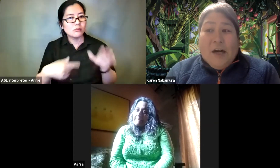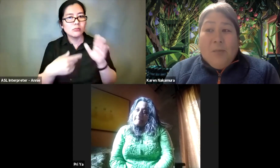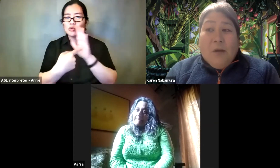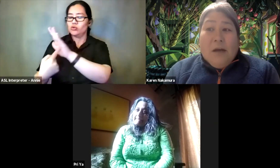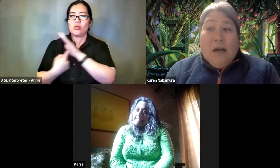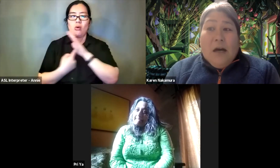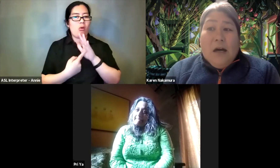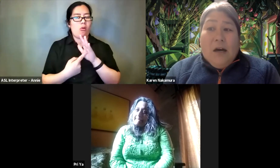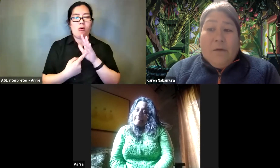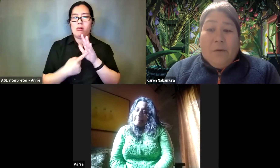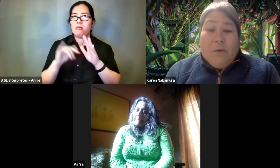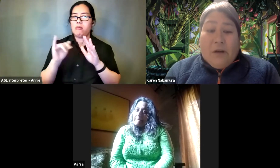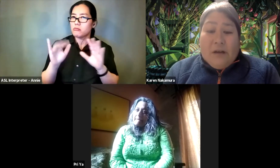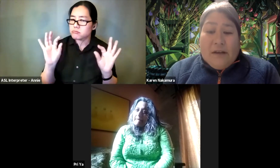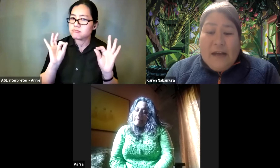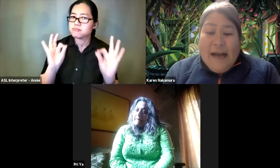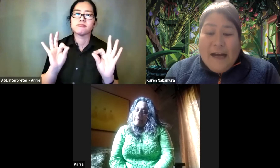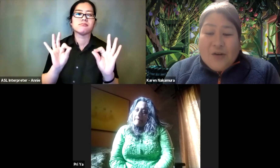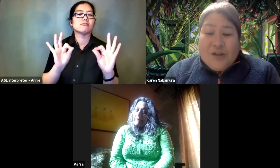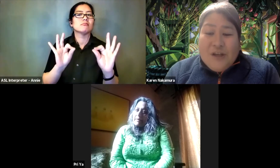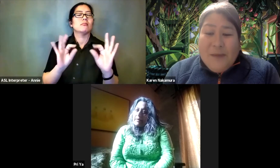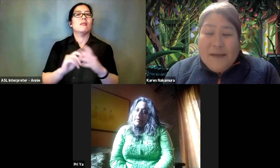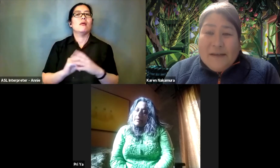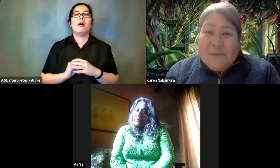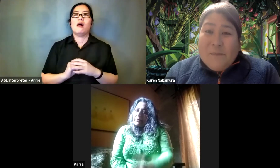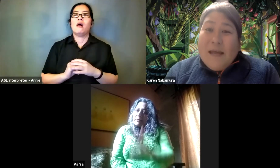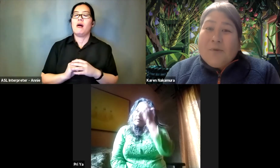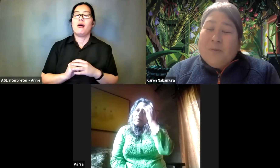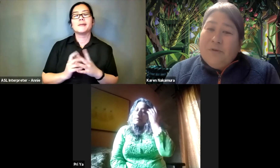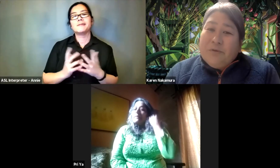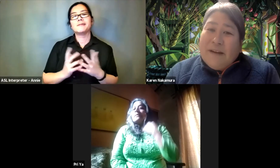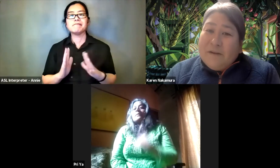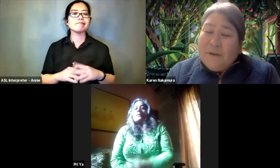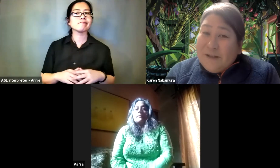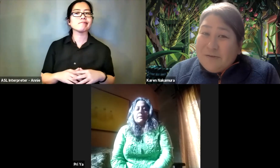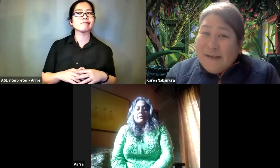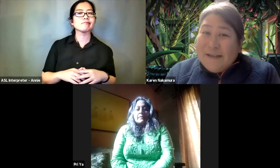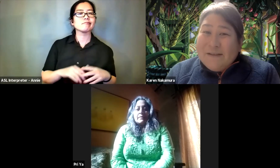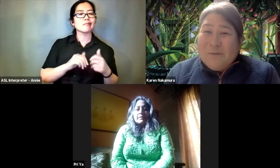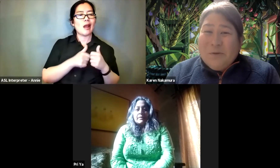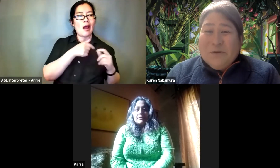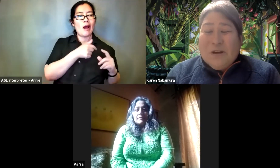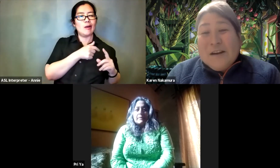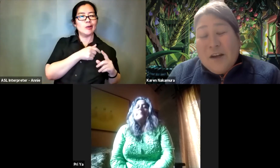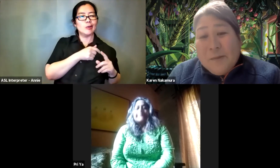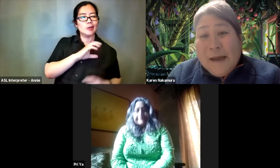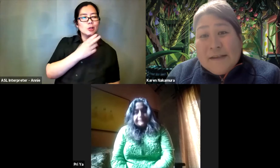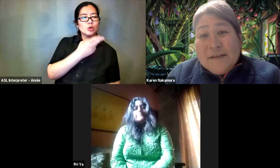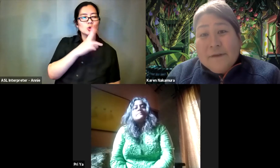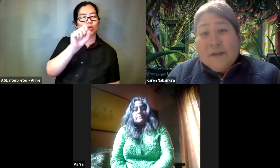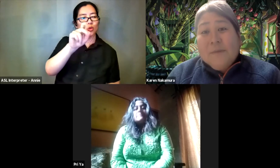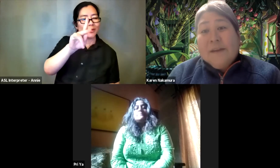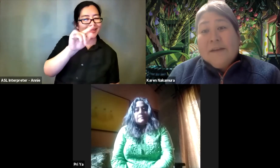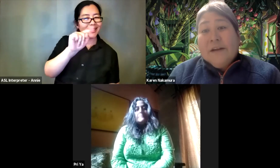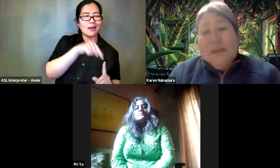Karen Nakamura: How she might be able to move around the village right on the backs of her